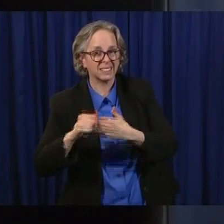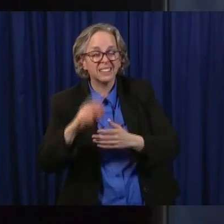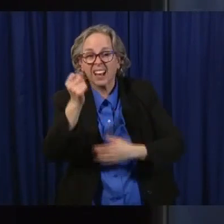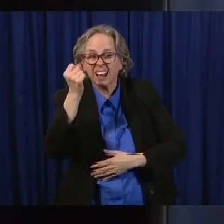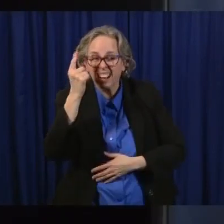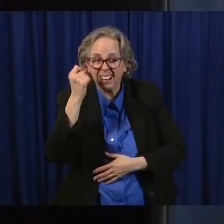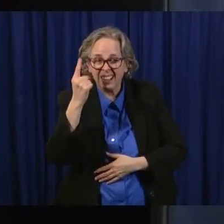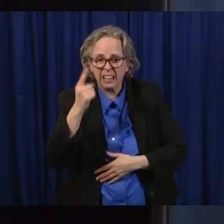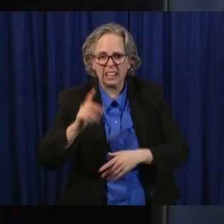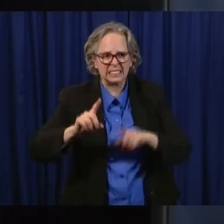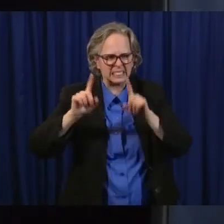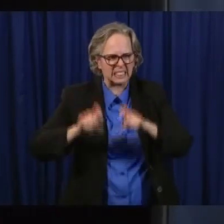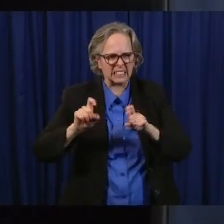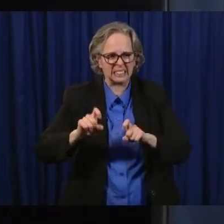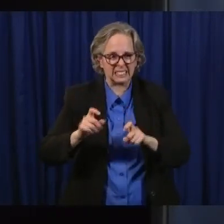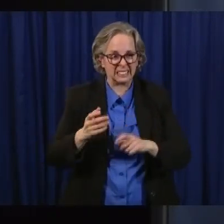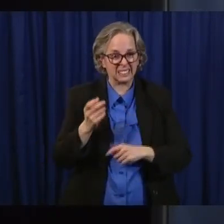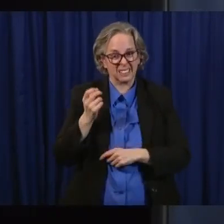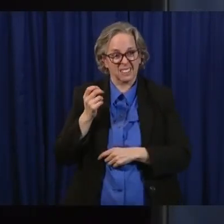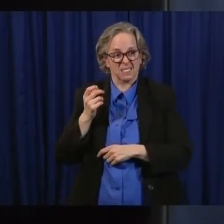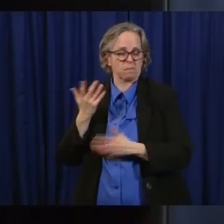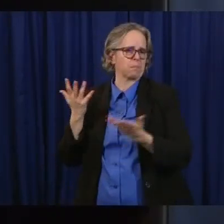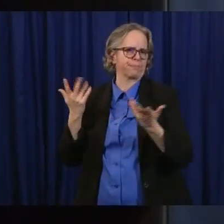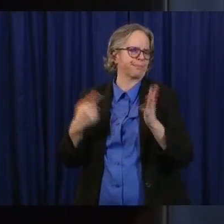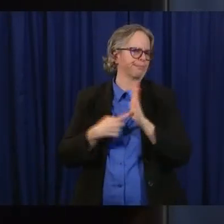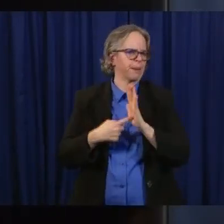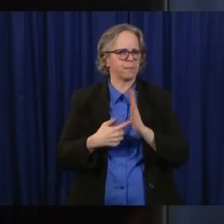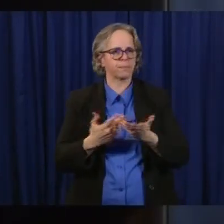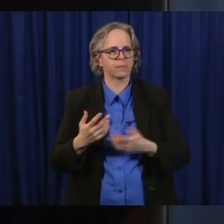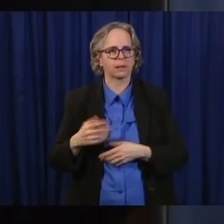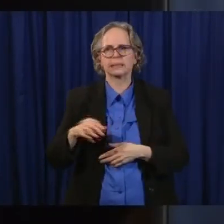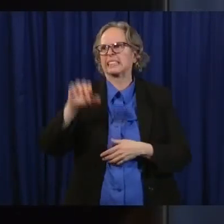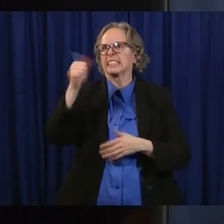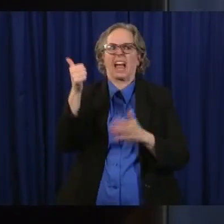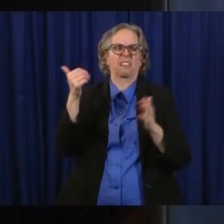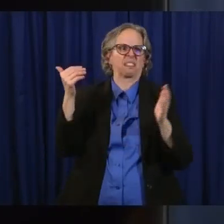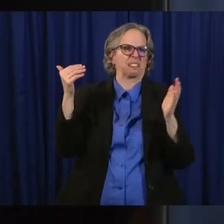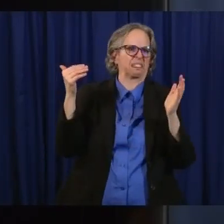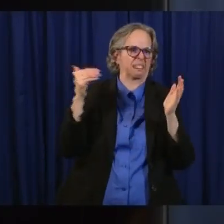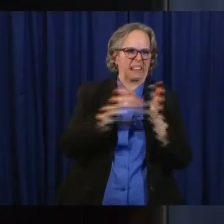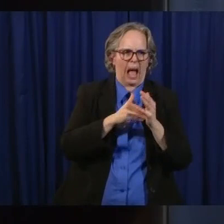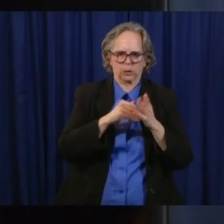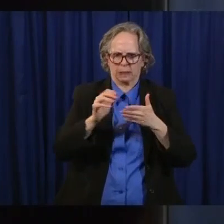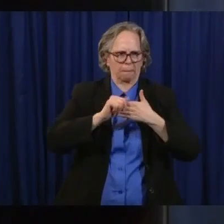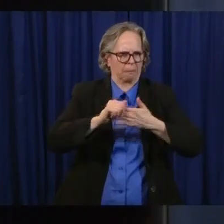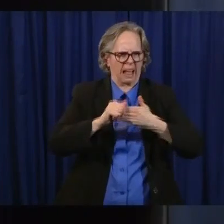SO WHAT YOU ARE SEEING THERE IS ALL OF THOSE OTHER THAN THE PLASTICS IN THIS SIMULATION WE